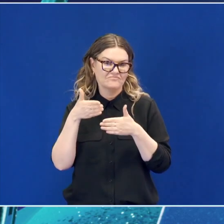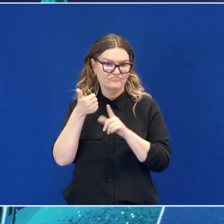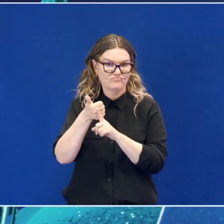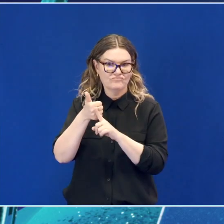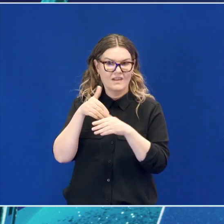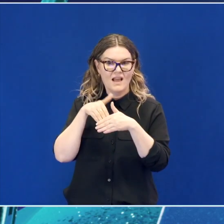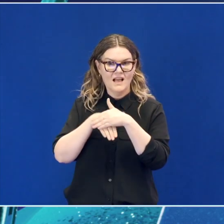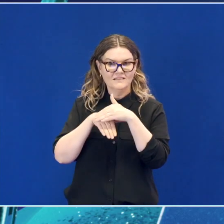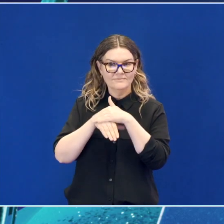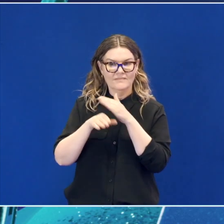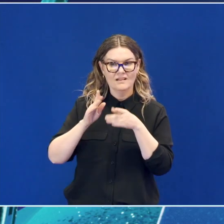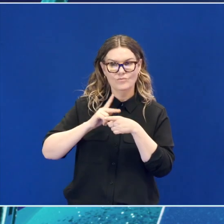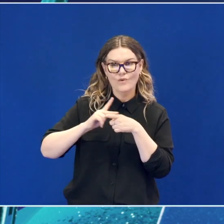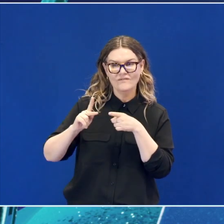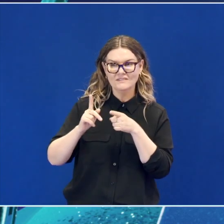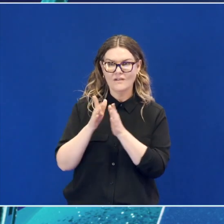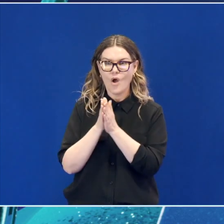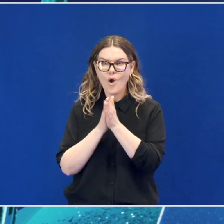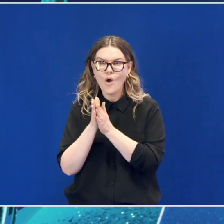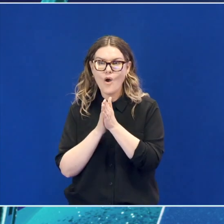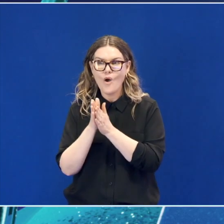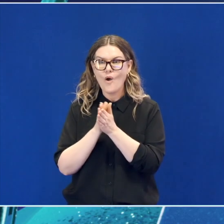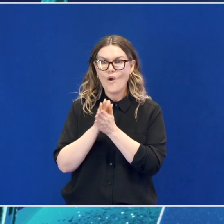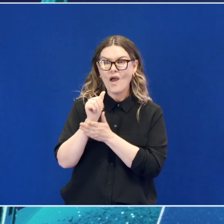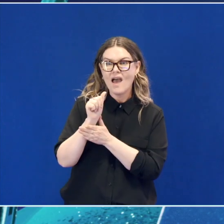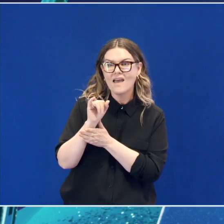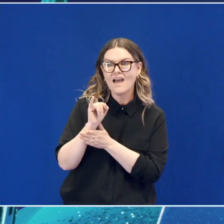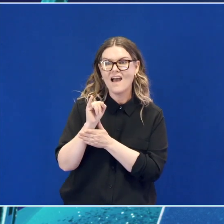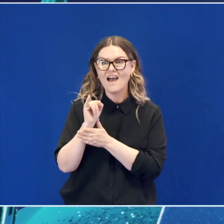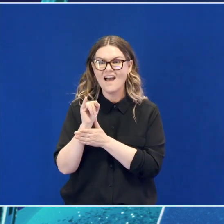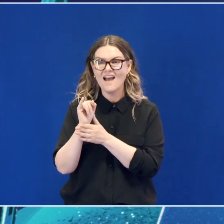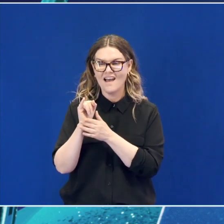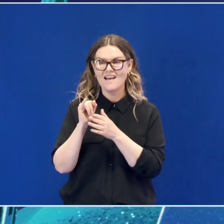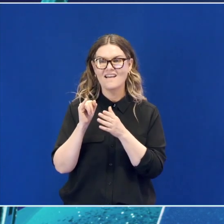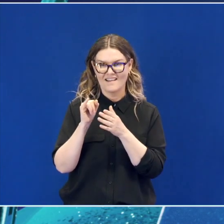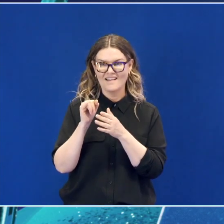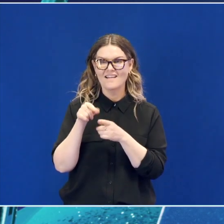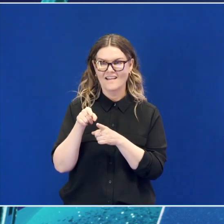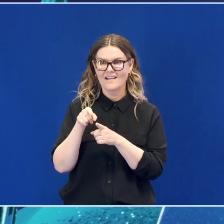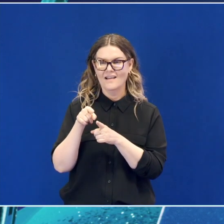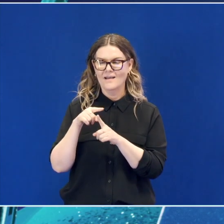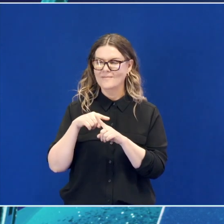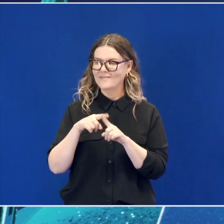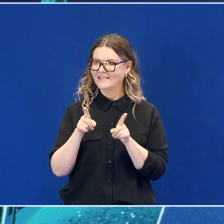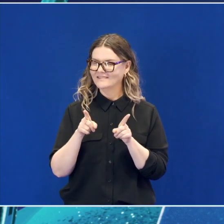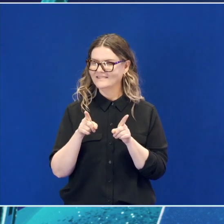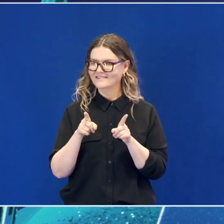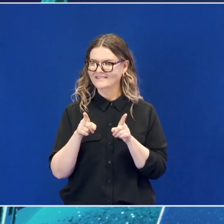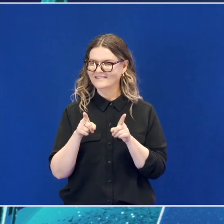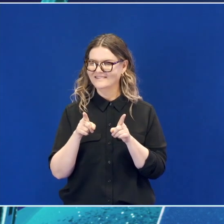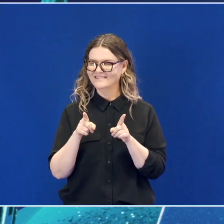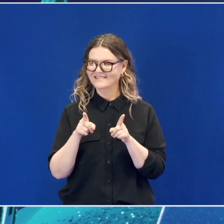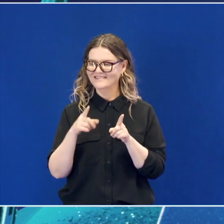knowing all the uncertainties and how rapidly it's changing. But the only way to deal with that -- it's one thing that going blind has taught me you all,